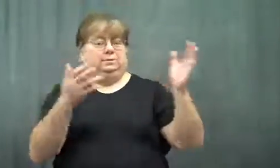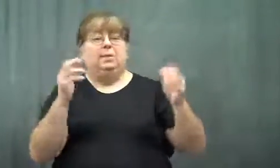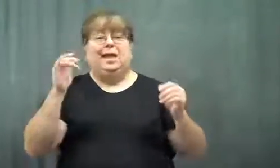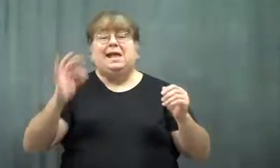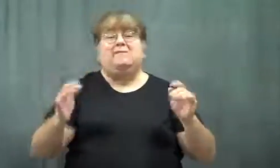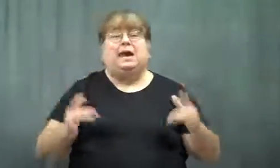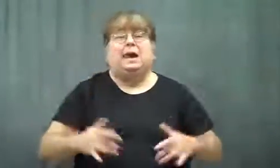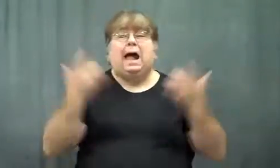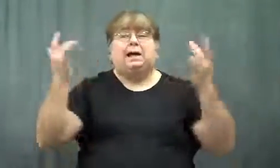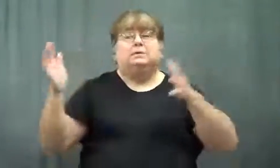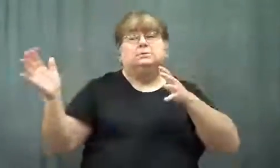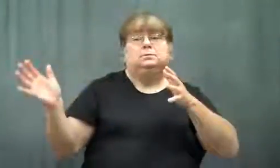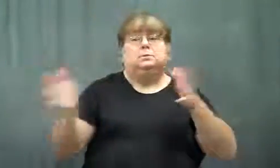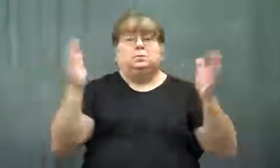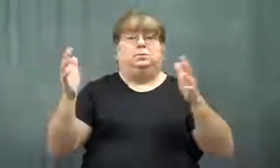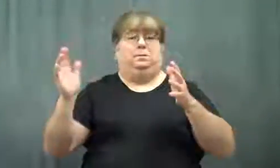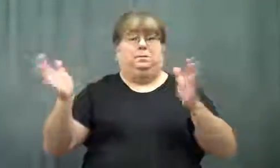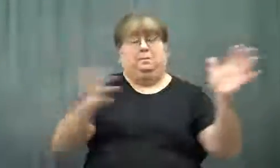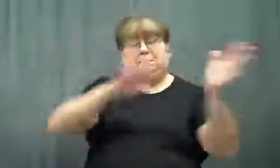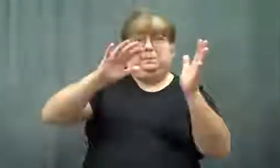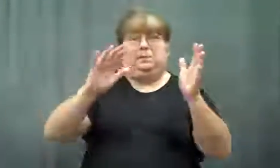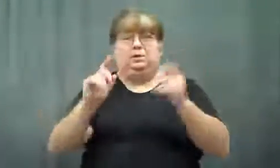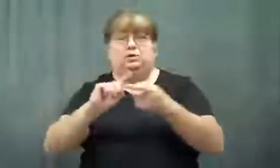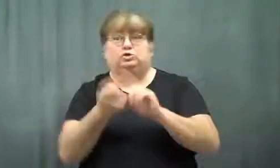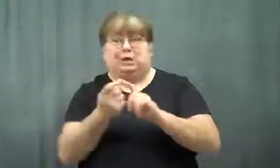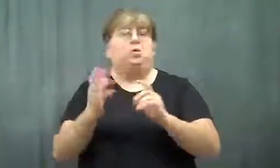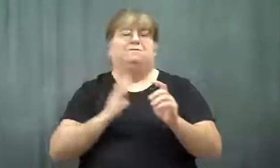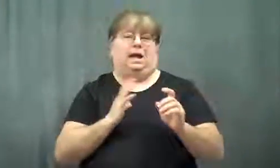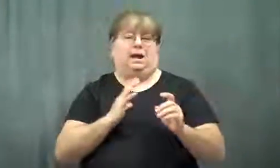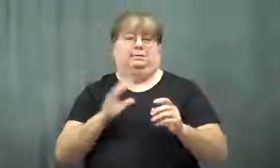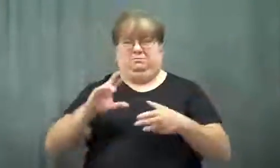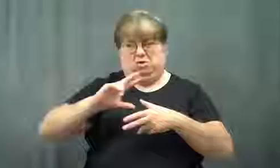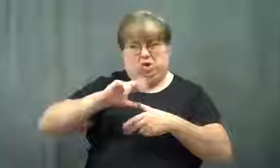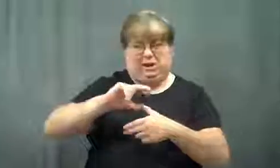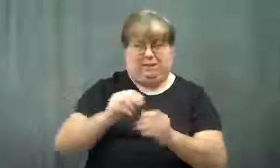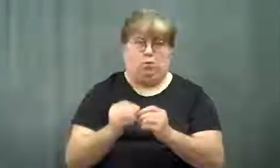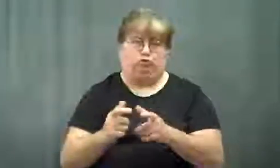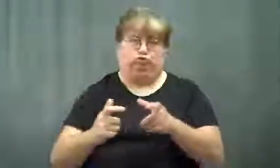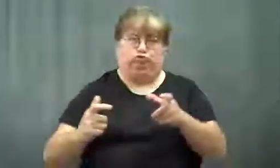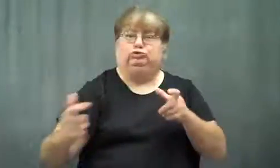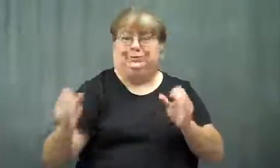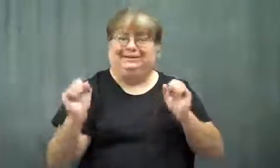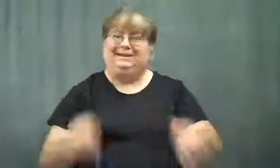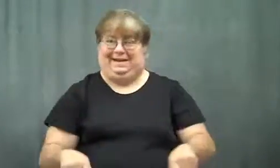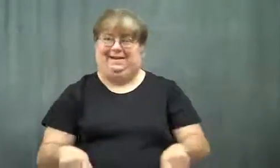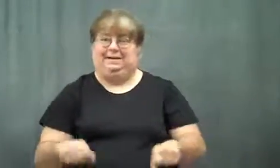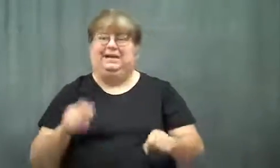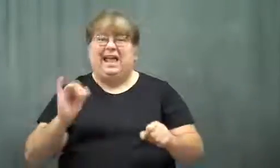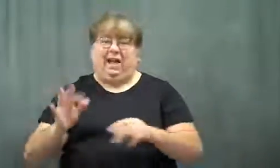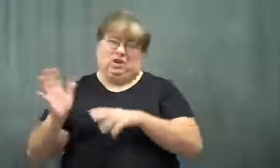A light wind shear is fine for a hurricane, the hurricane can grow.